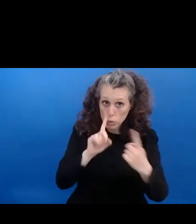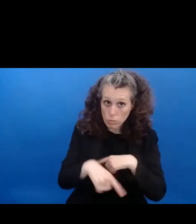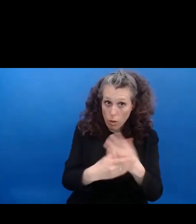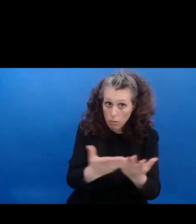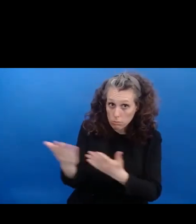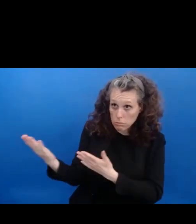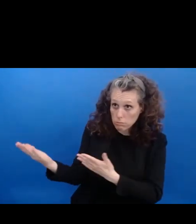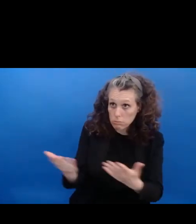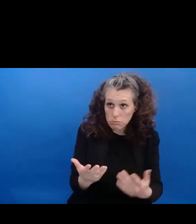react